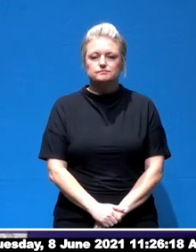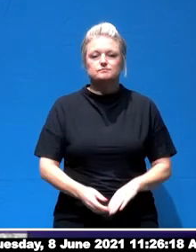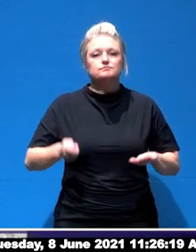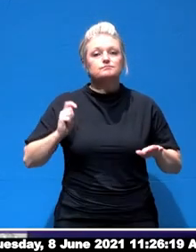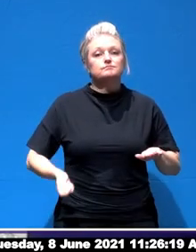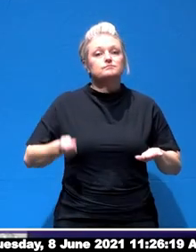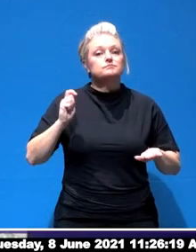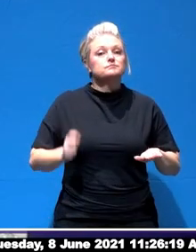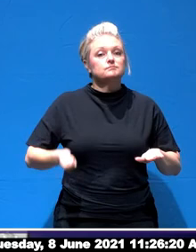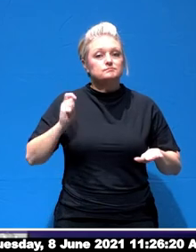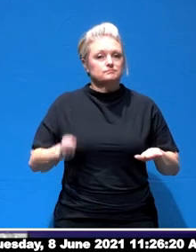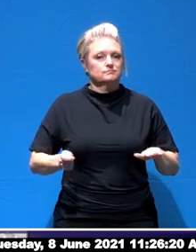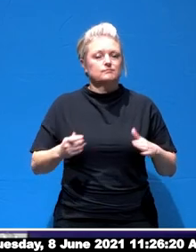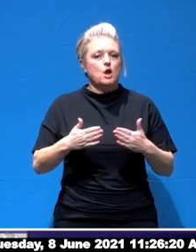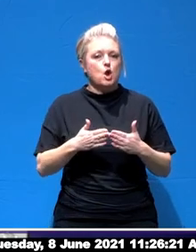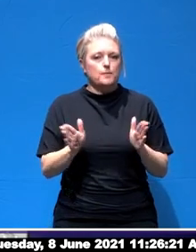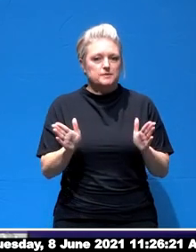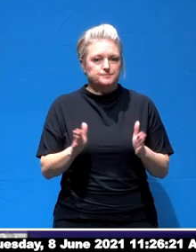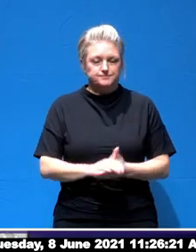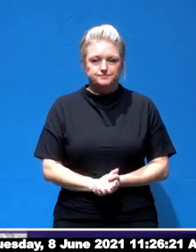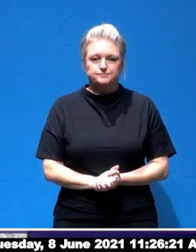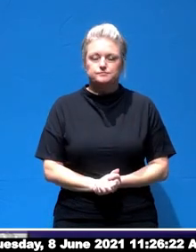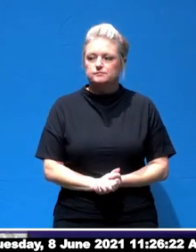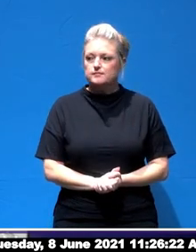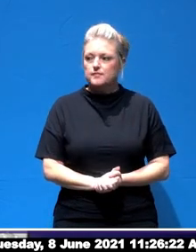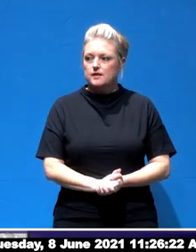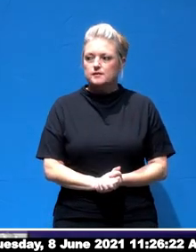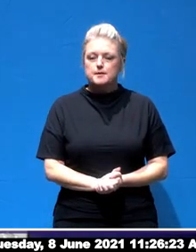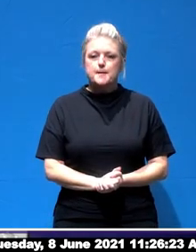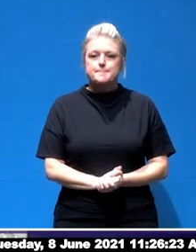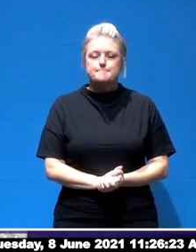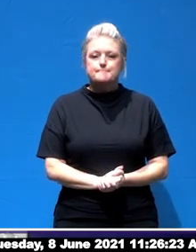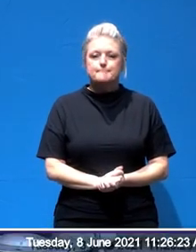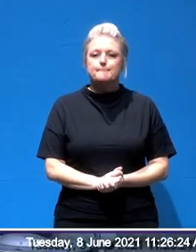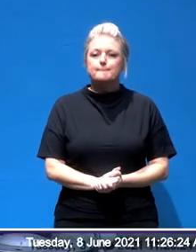The Royal Commission is resumed. Yes, Ms Eastman. Thank you, Chair.